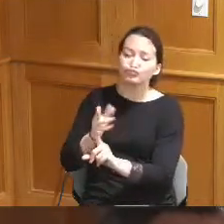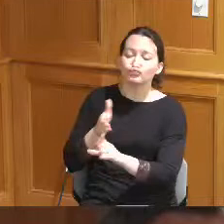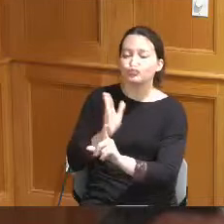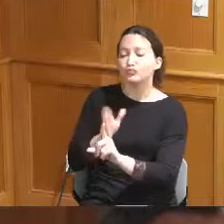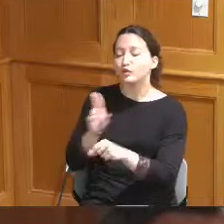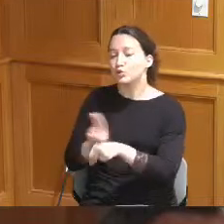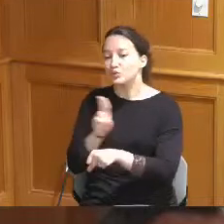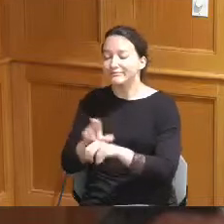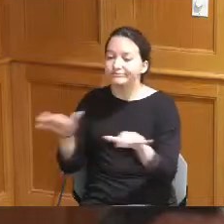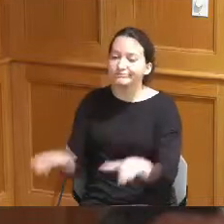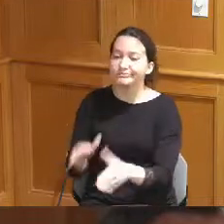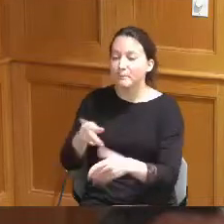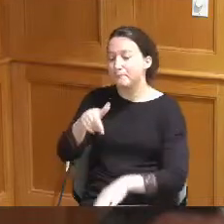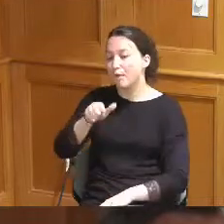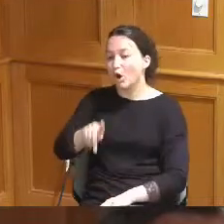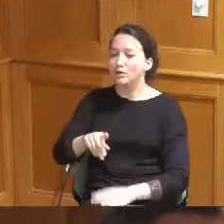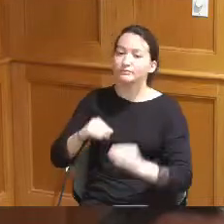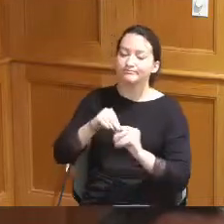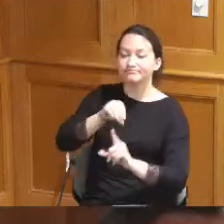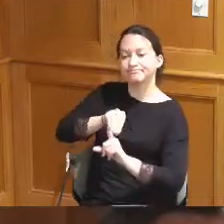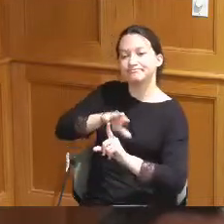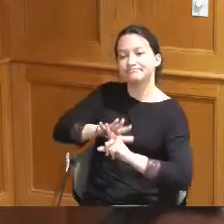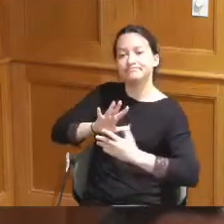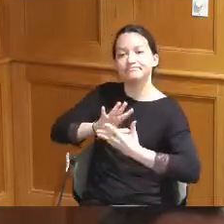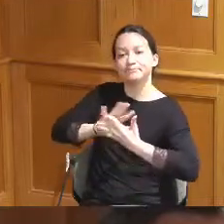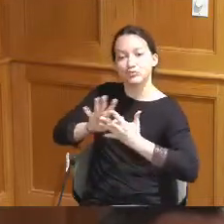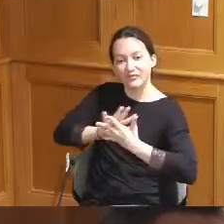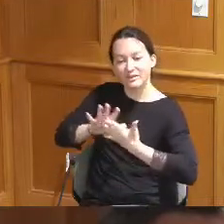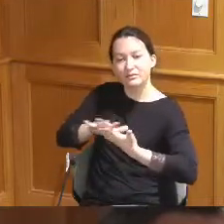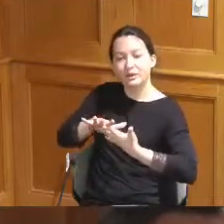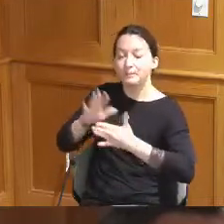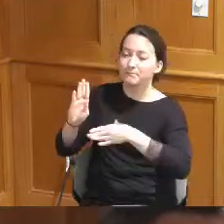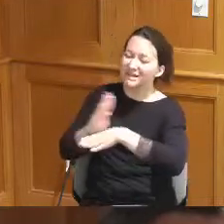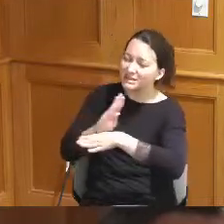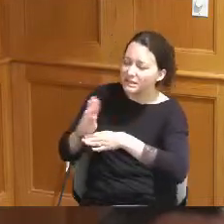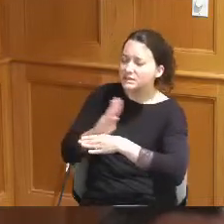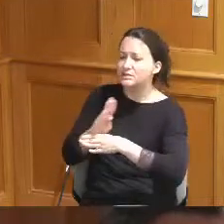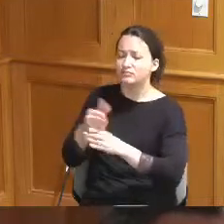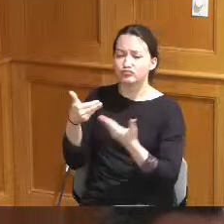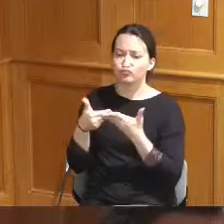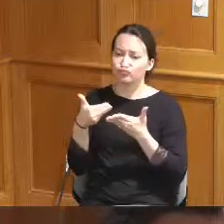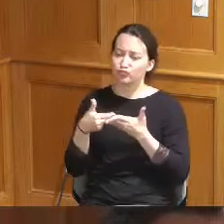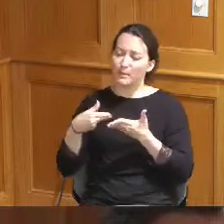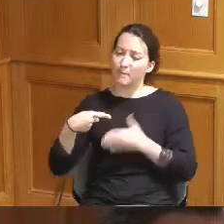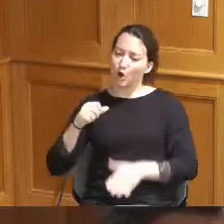therefore providing more exposure and traffic to their businesses that are adjacent to the park and